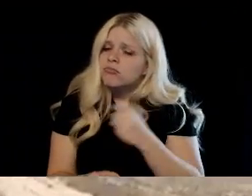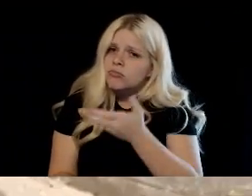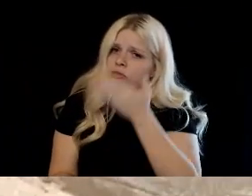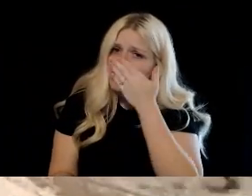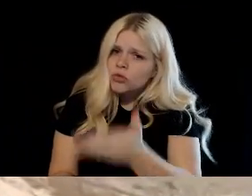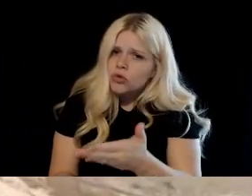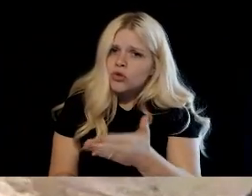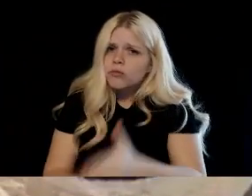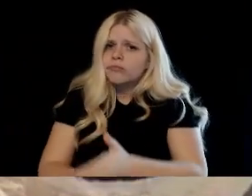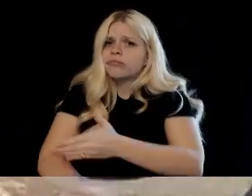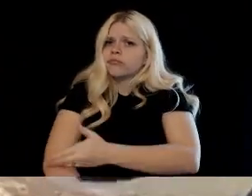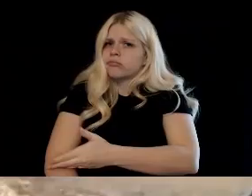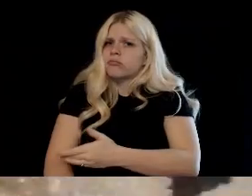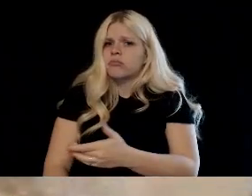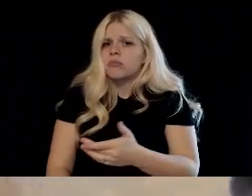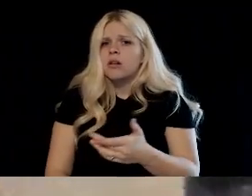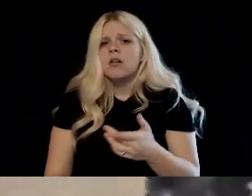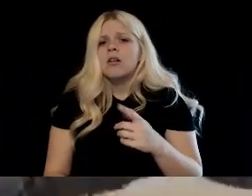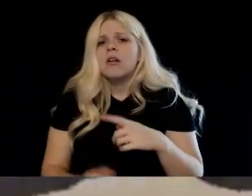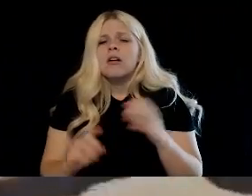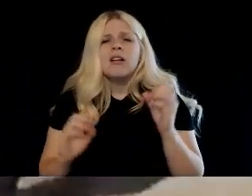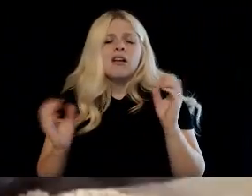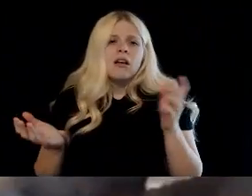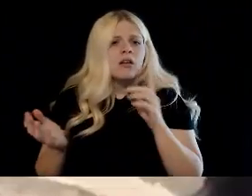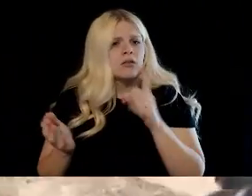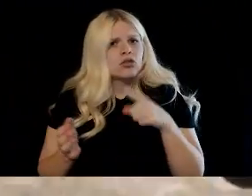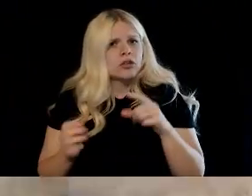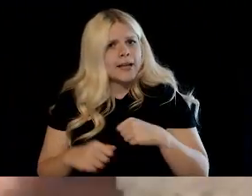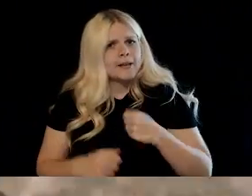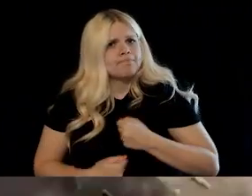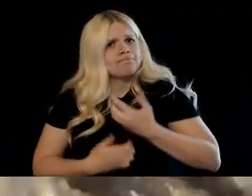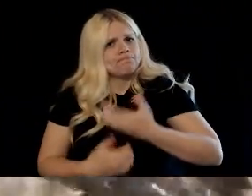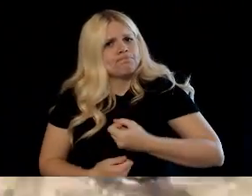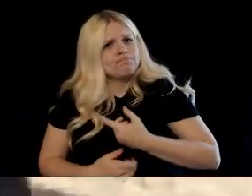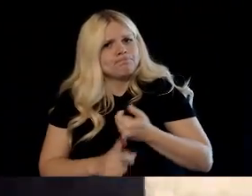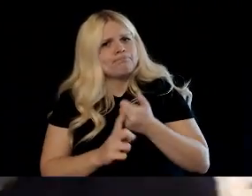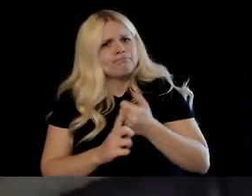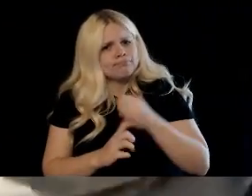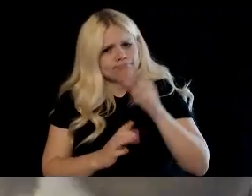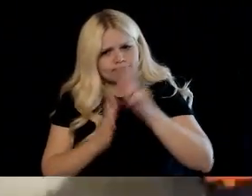Erica: And she gets treats! Michelle: And she gets treats. We can grab this from Ali.